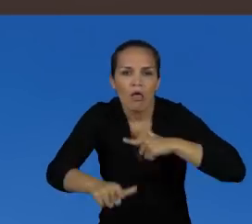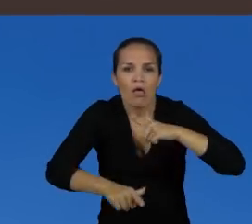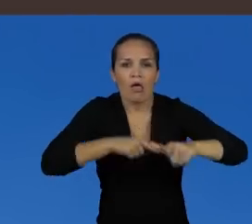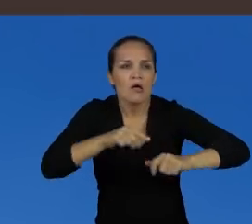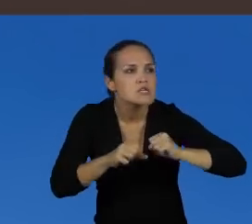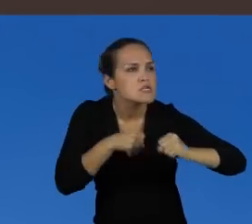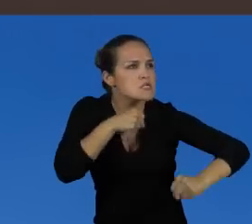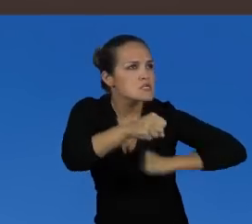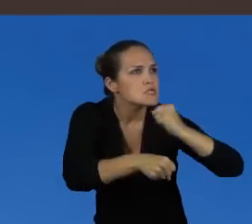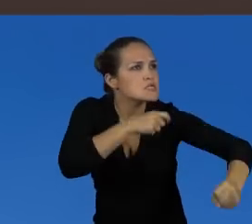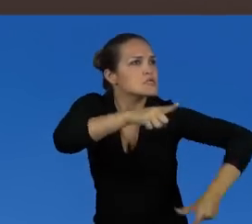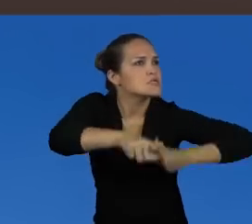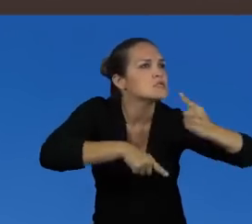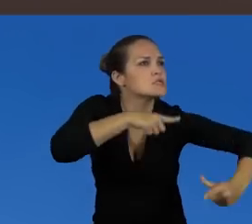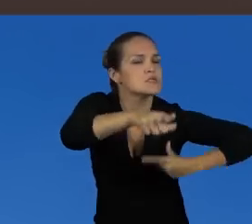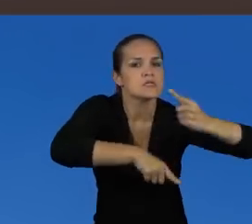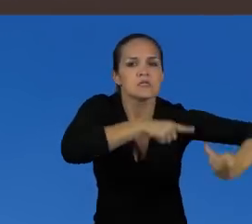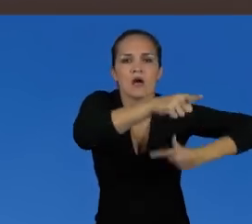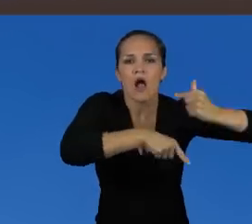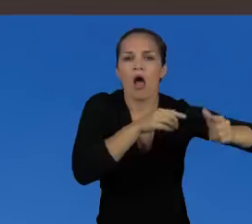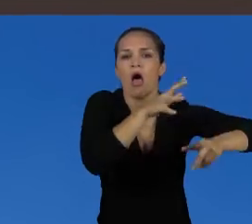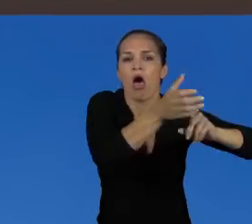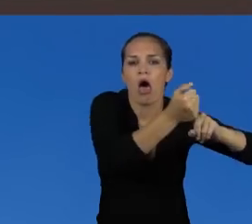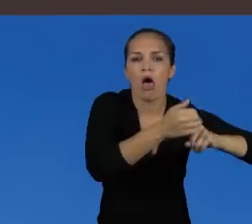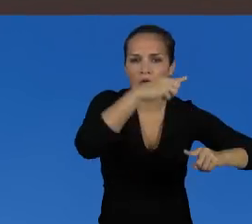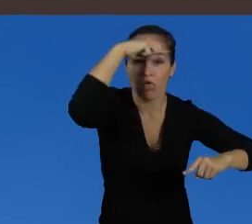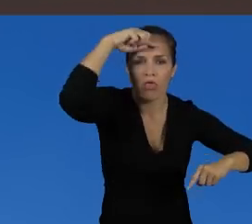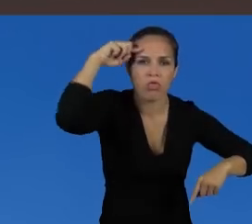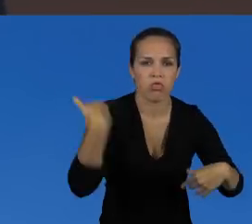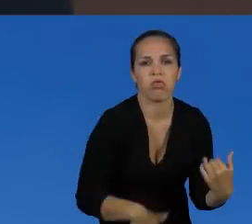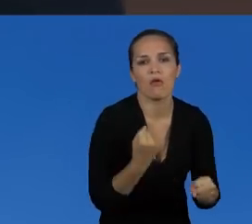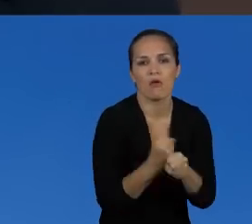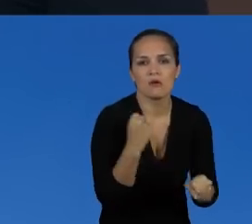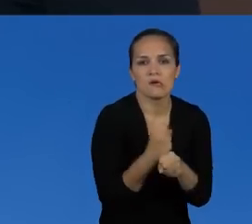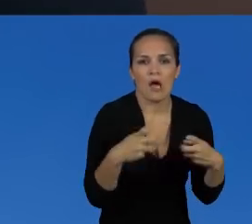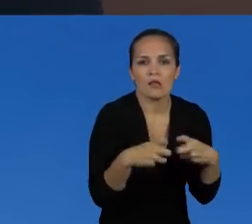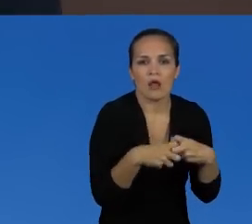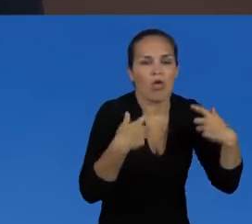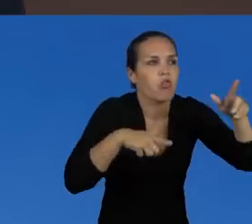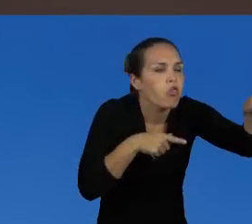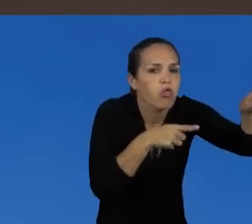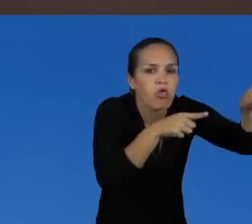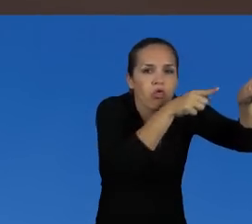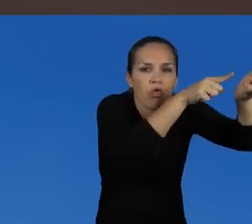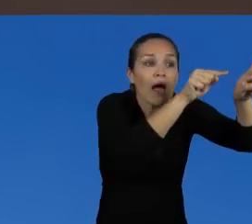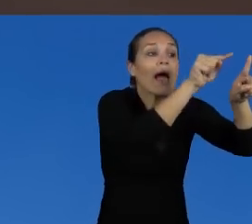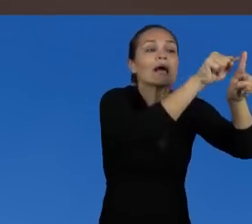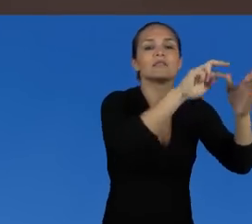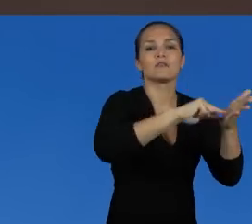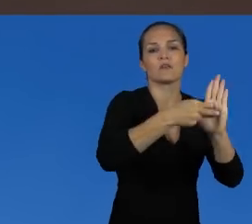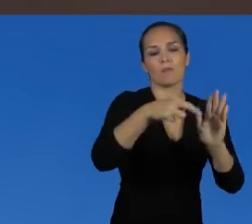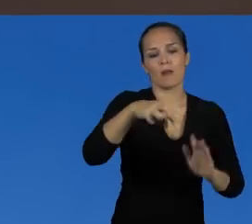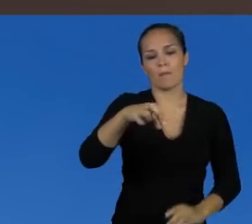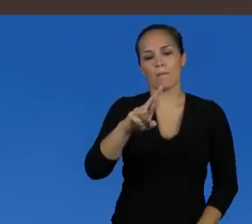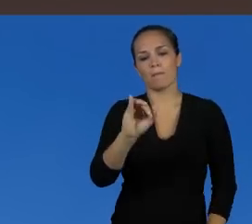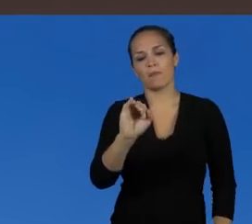have to swim against the current all the time. That takes a lot of energy. Privilege then, refers to those unearned benefits